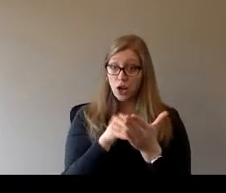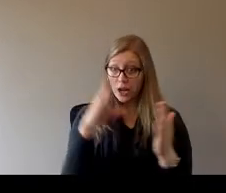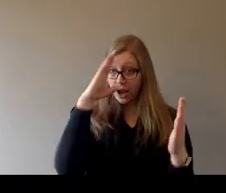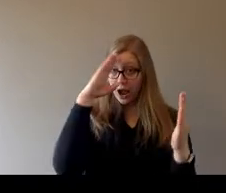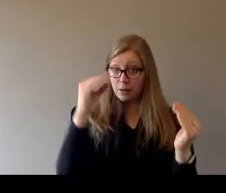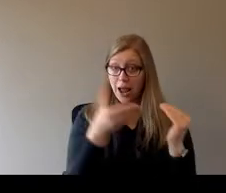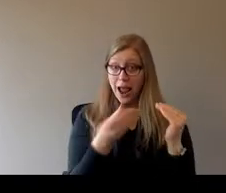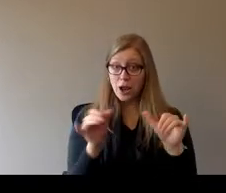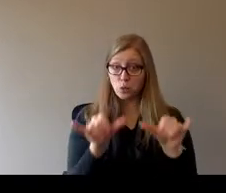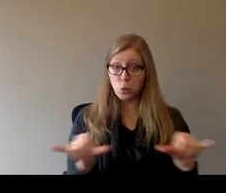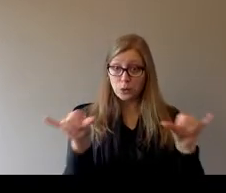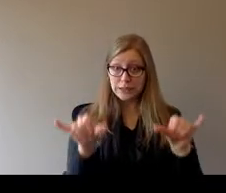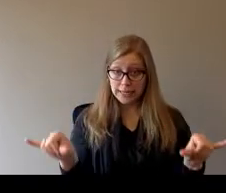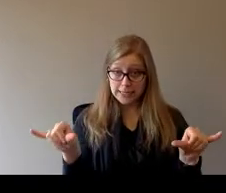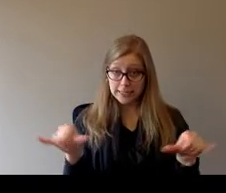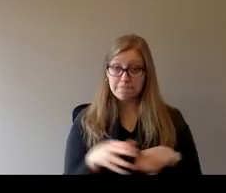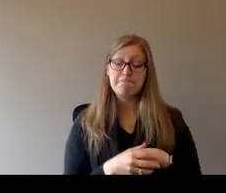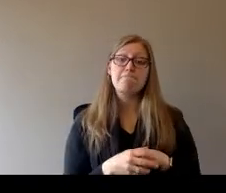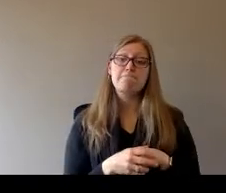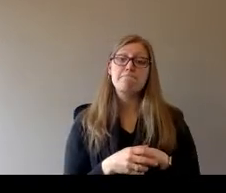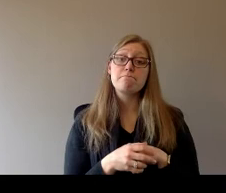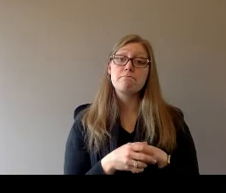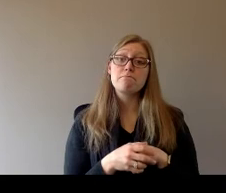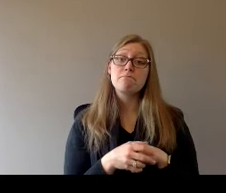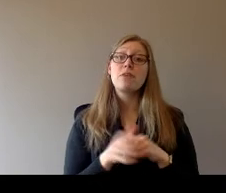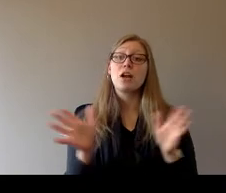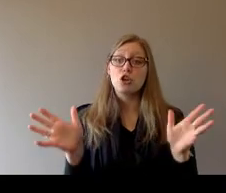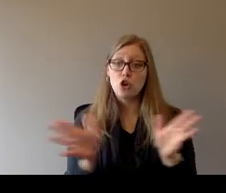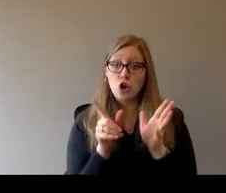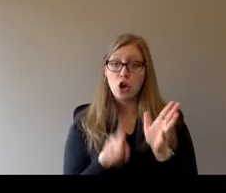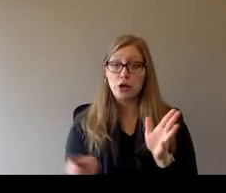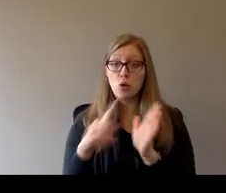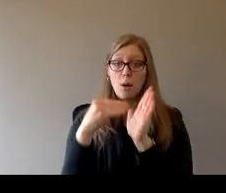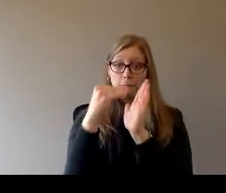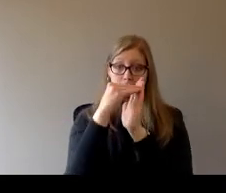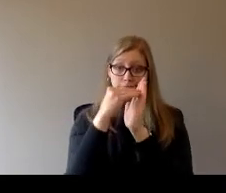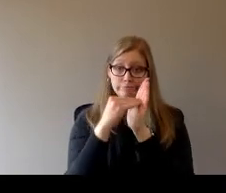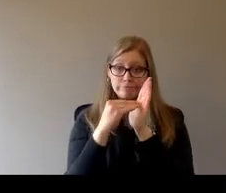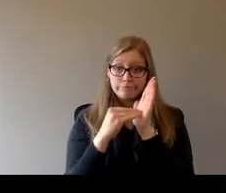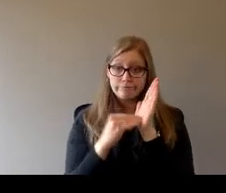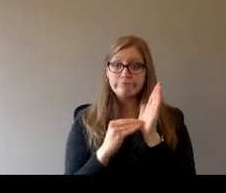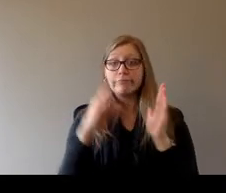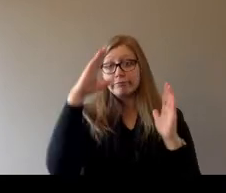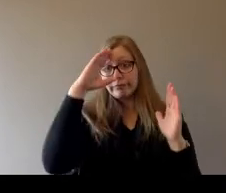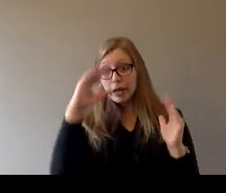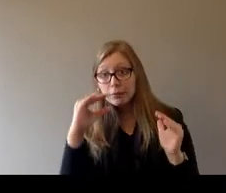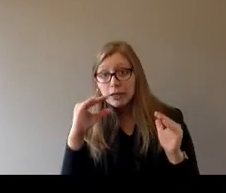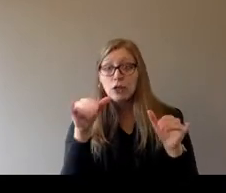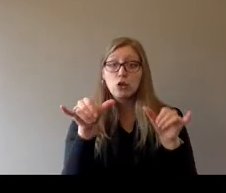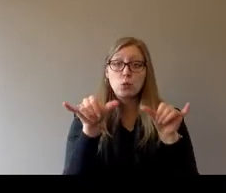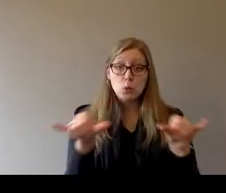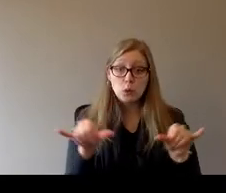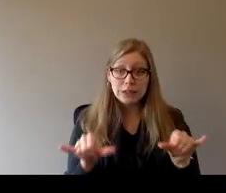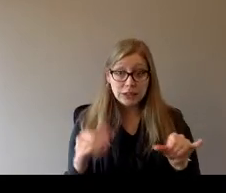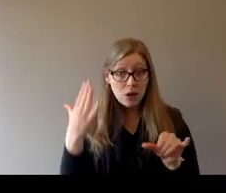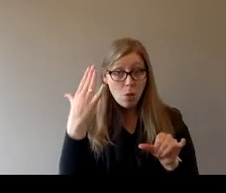And I urge you to write down these expectations and routines because there will be a quiz